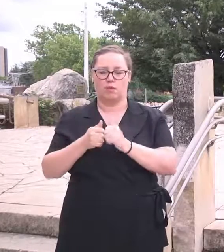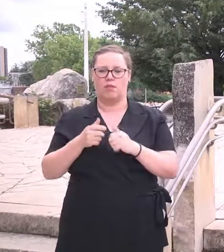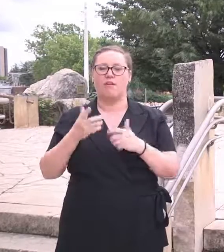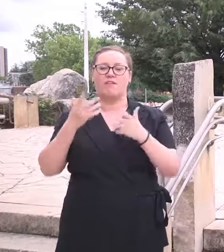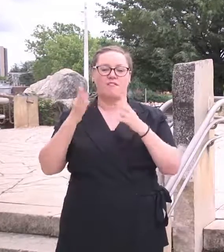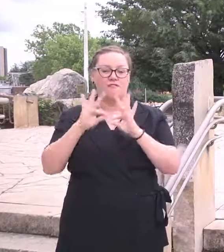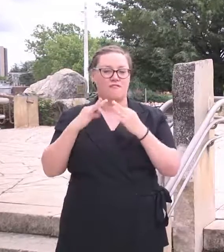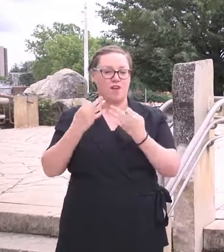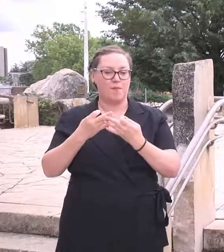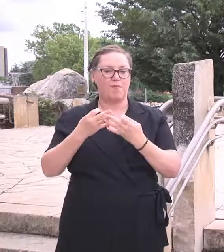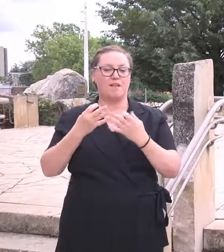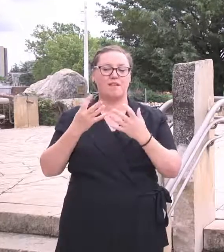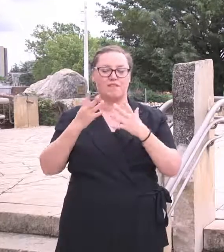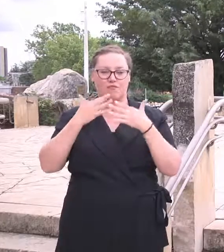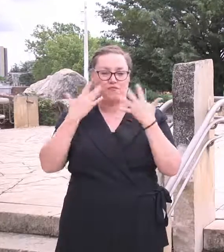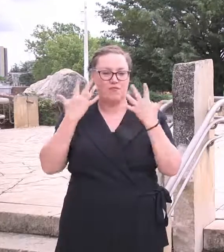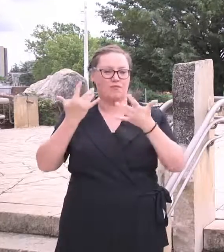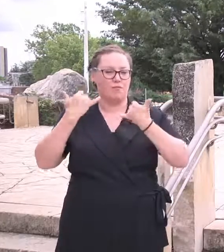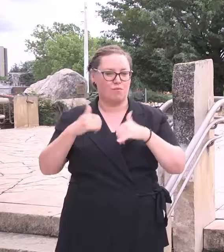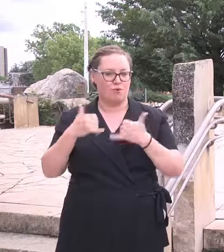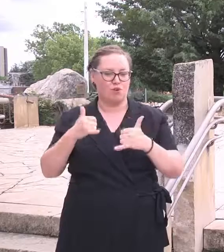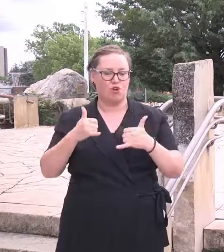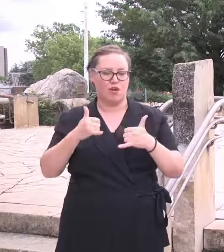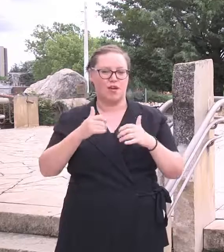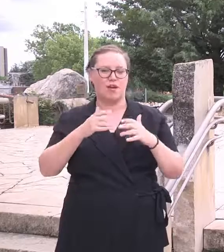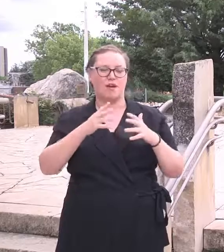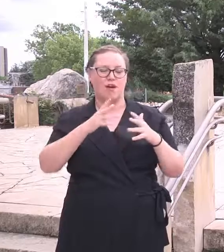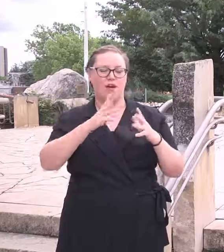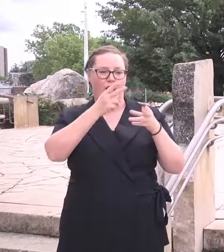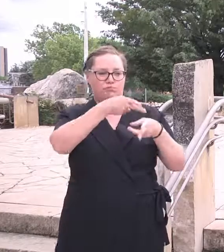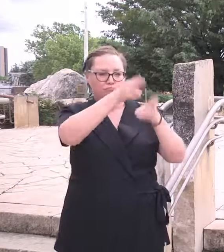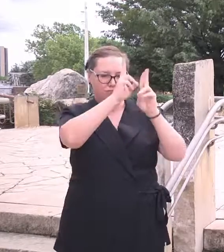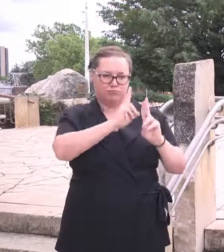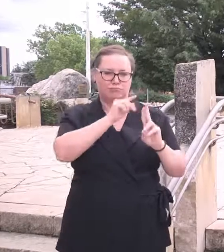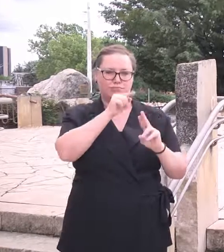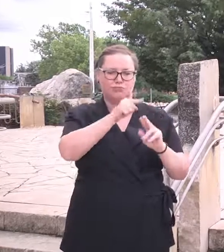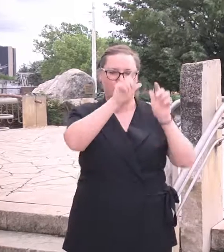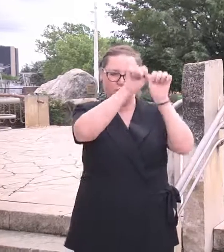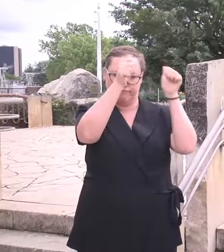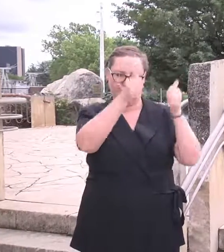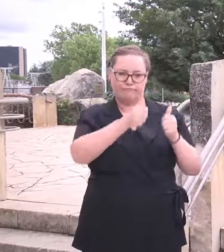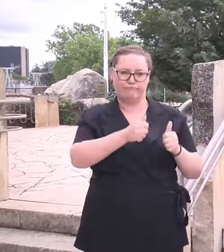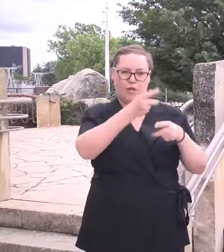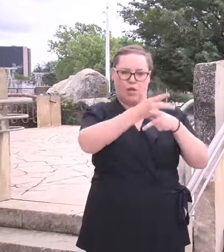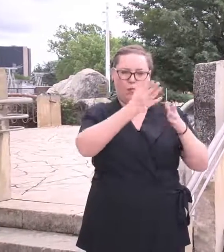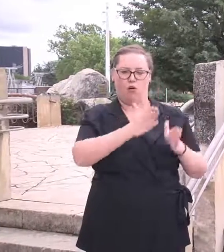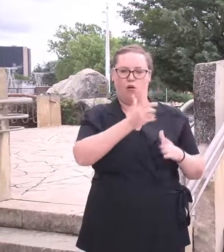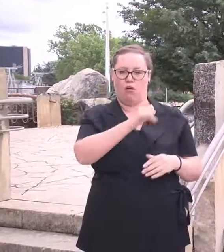will include a rededication of The Keeper of the plain sculpture as well as a park run which starts